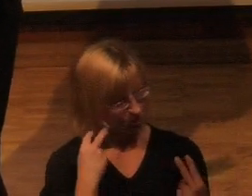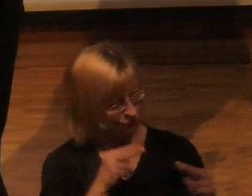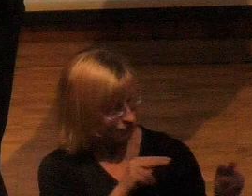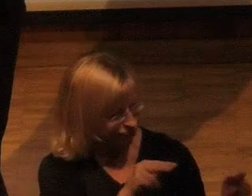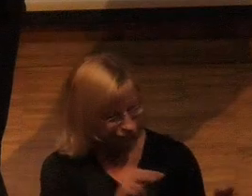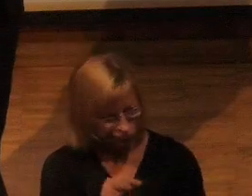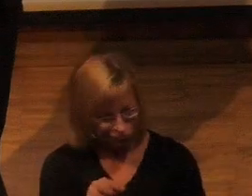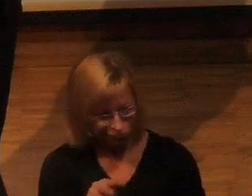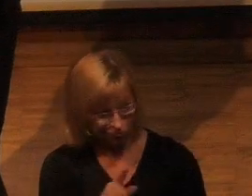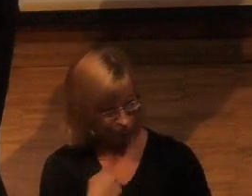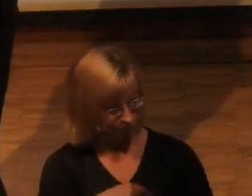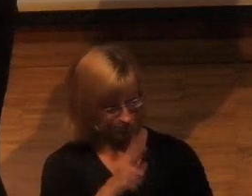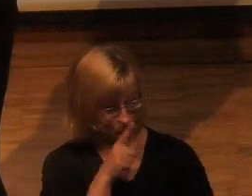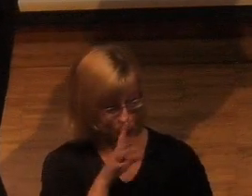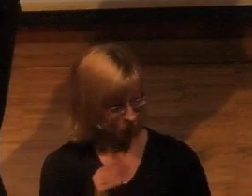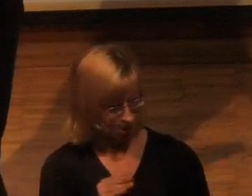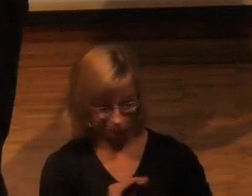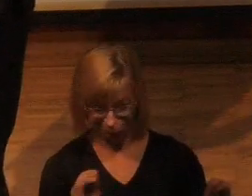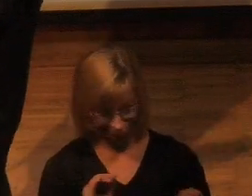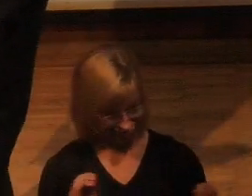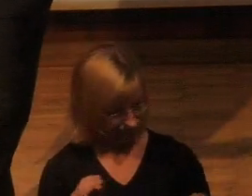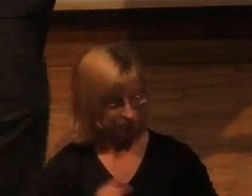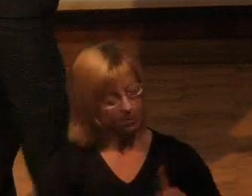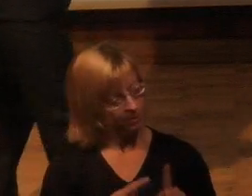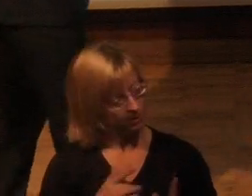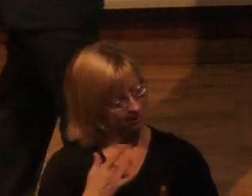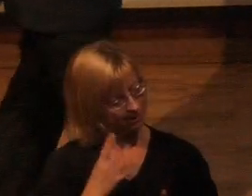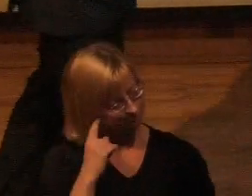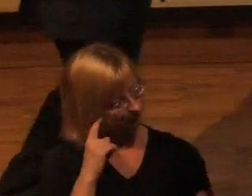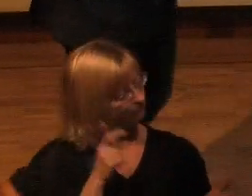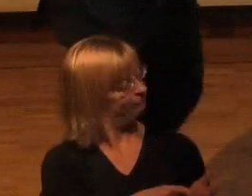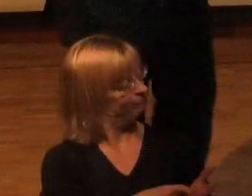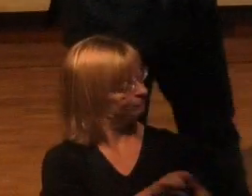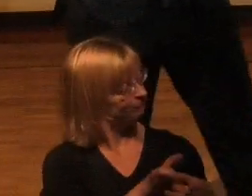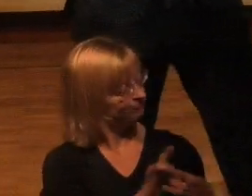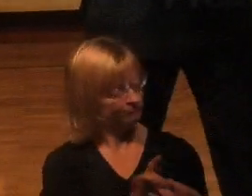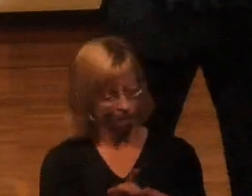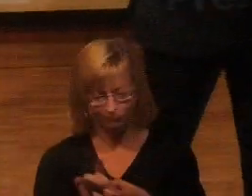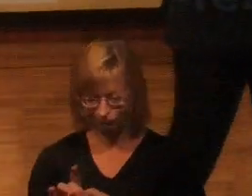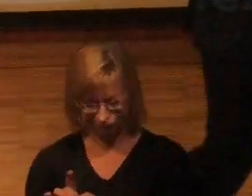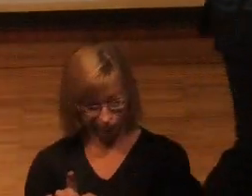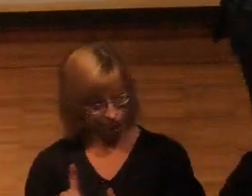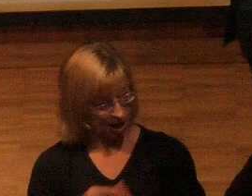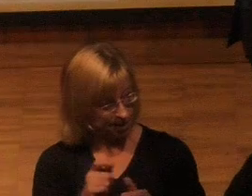We don't say anything, but there's a sense of recognition in the room. Then, I woke up.